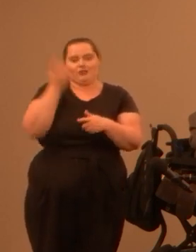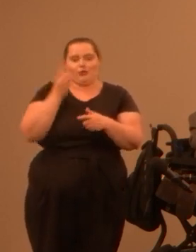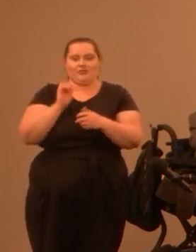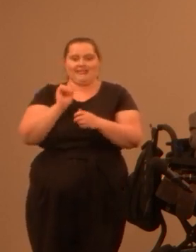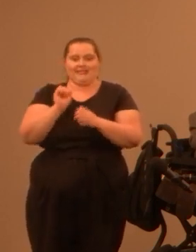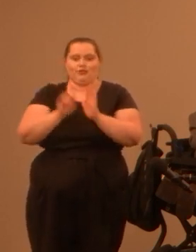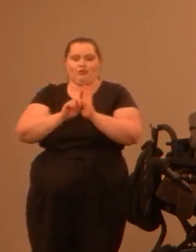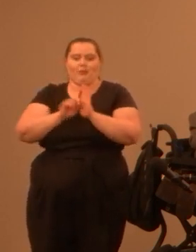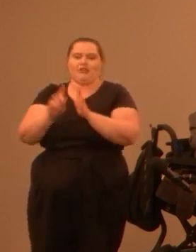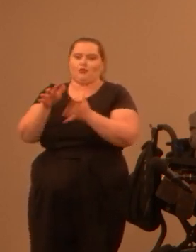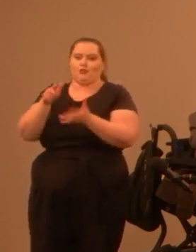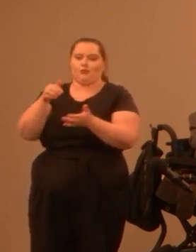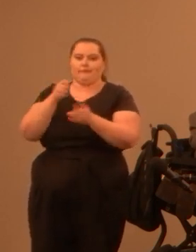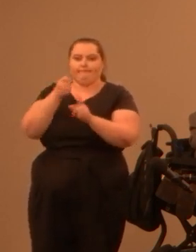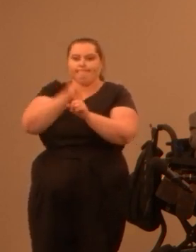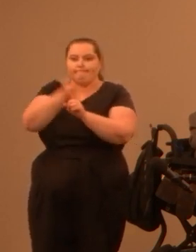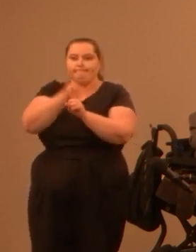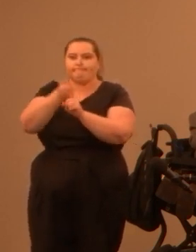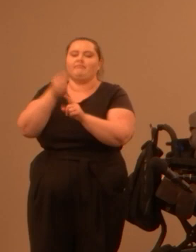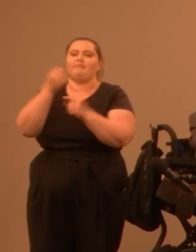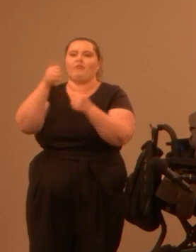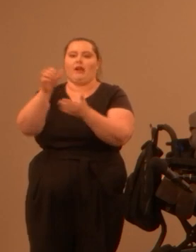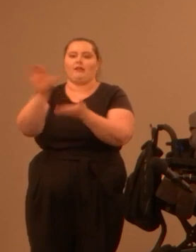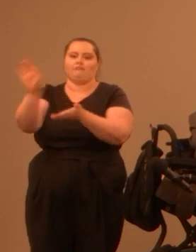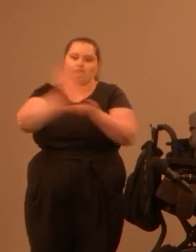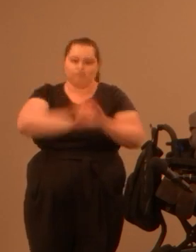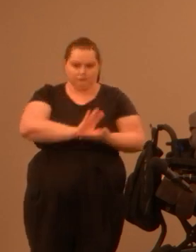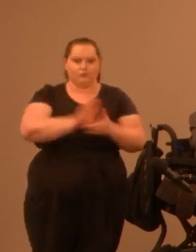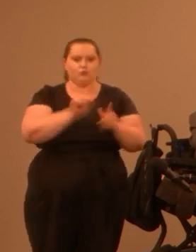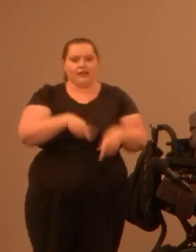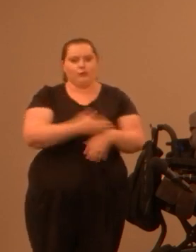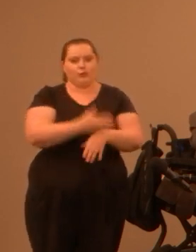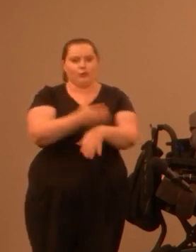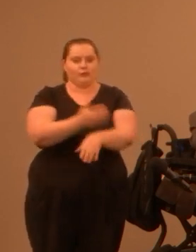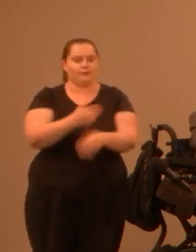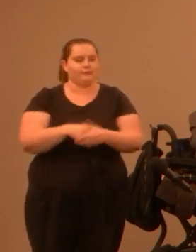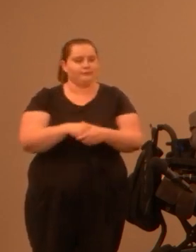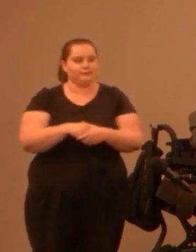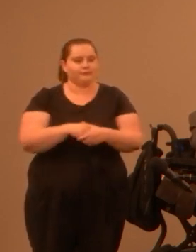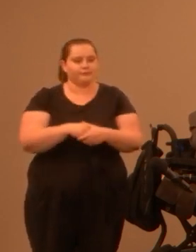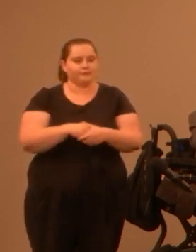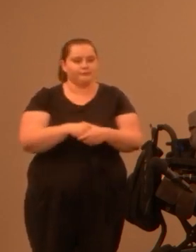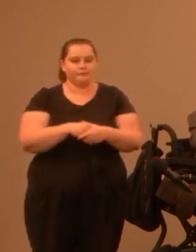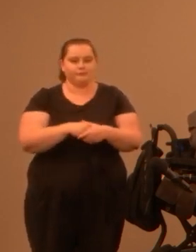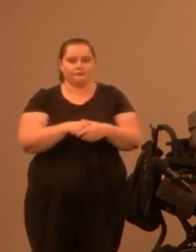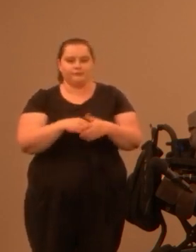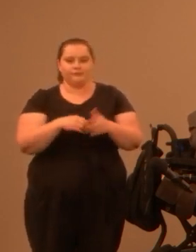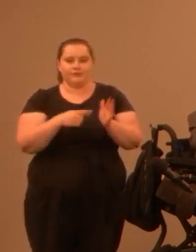grant to do the work. Tim Berners-Lee had his first time on a video conference